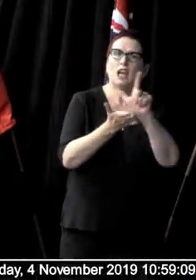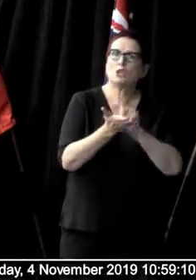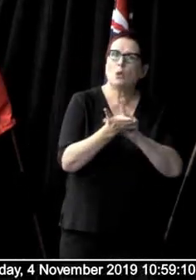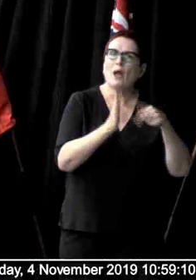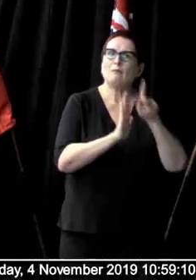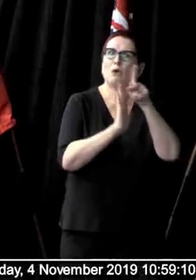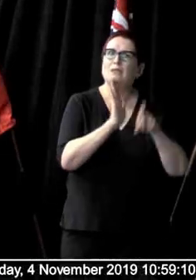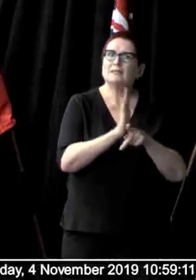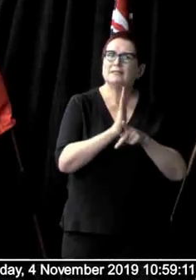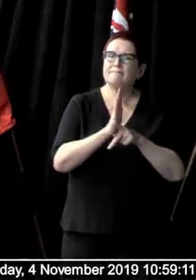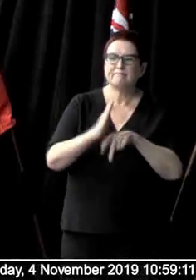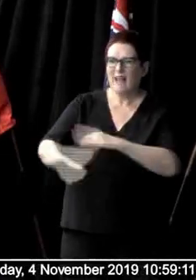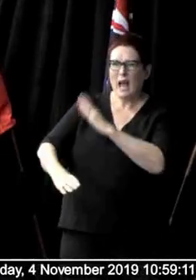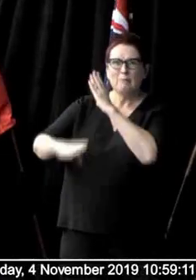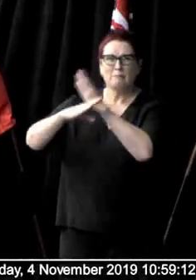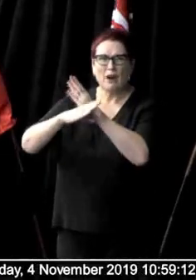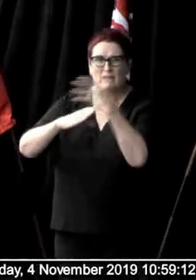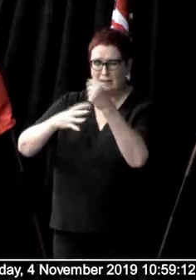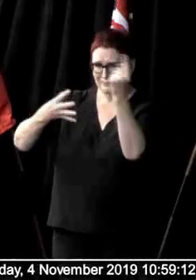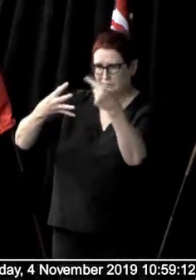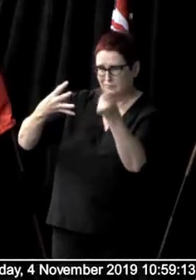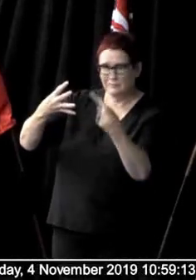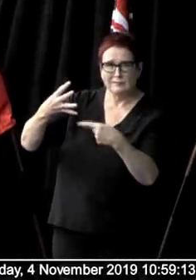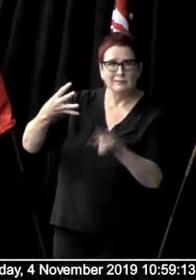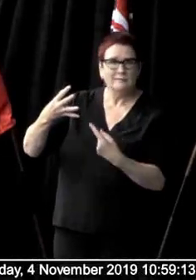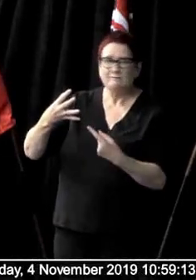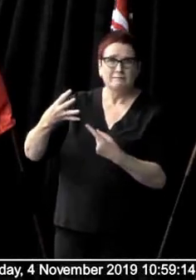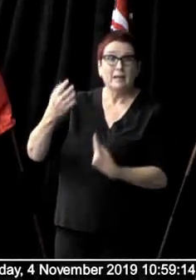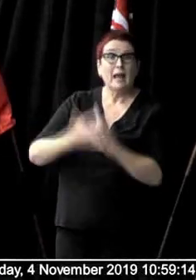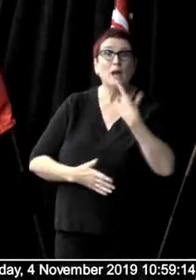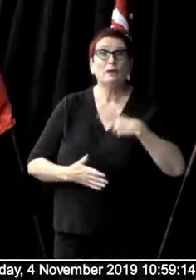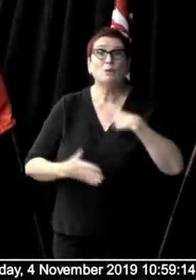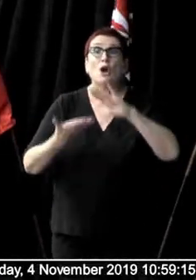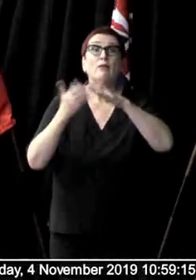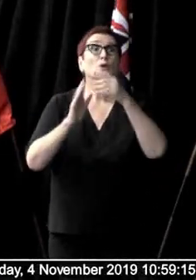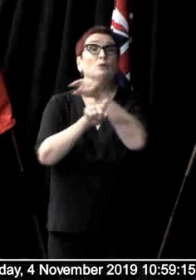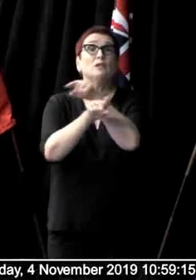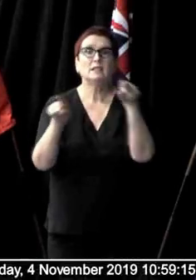Barriers are often multifaceted and overwhelmingly the result of societal attitudes.